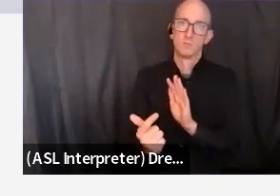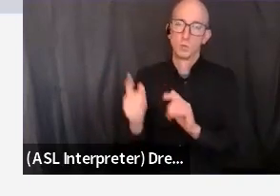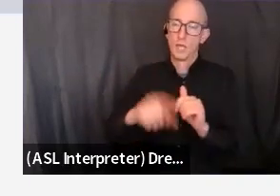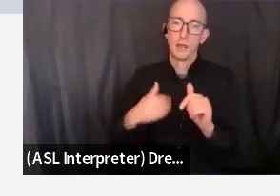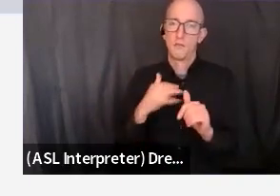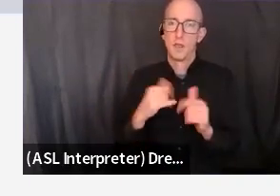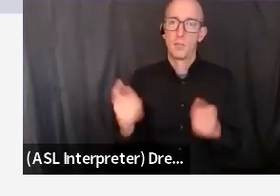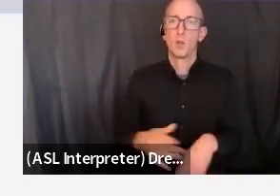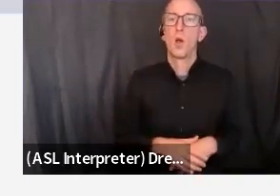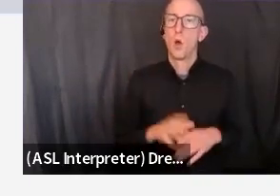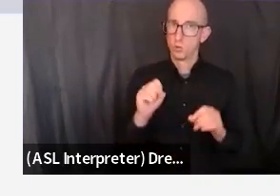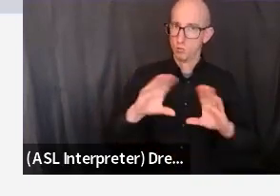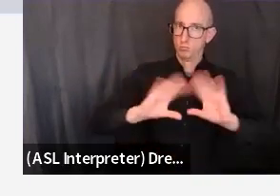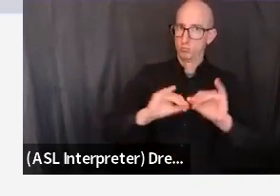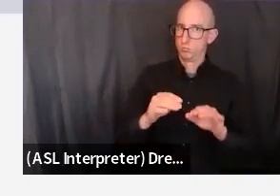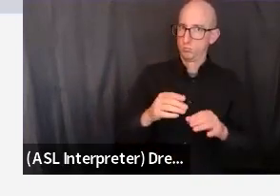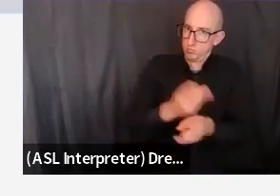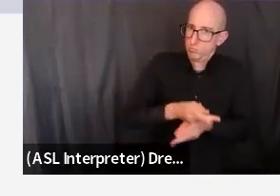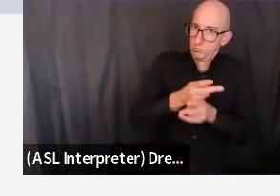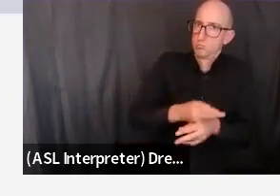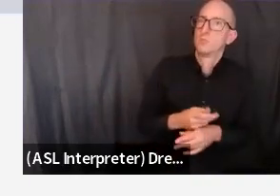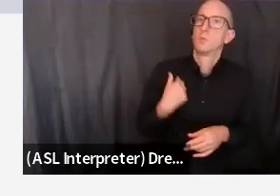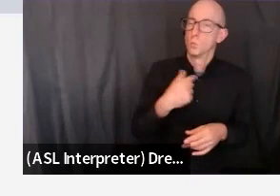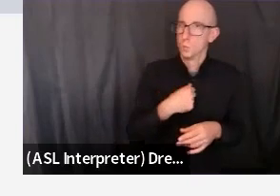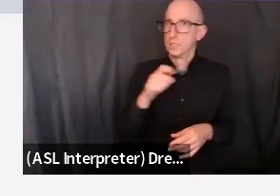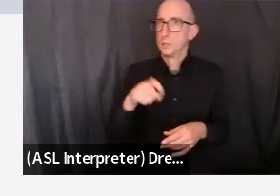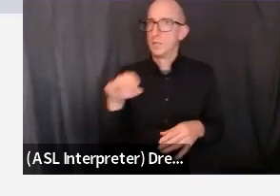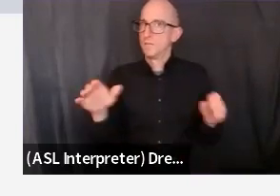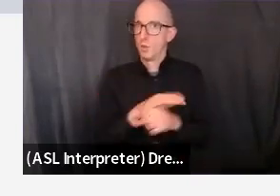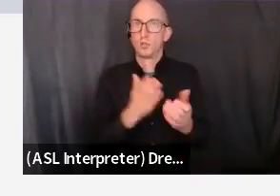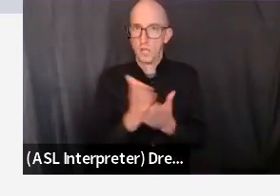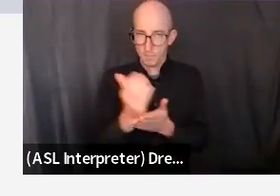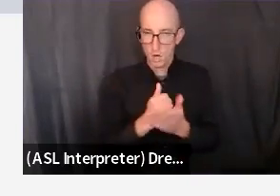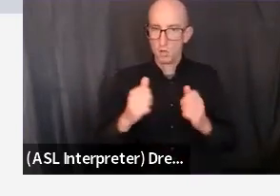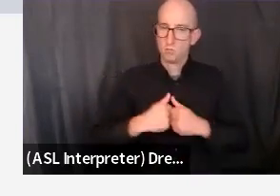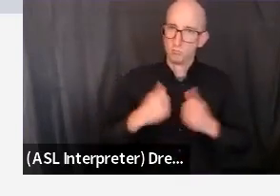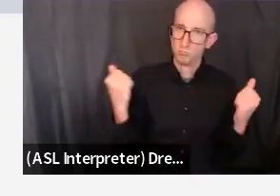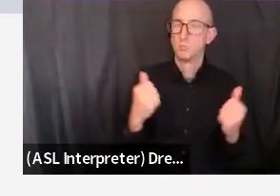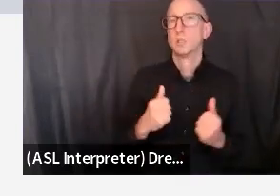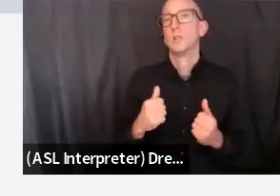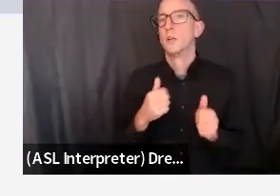replacement of workers because of the use of this new equipment. And then our planning funds can be